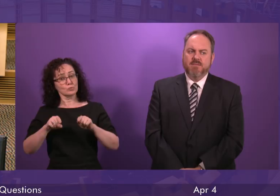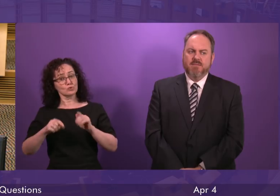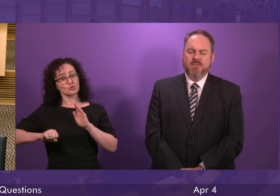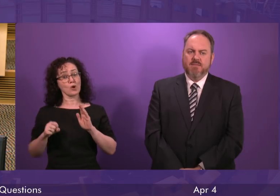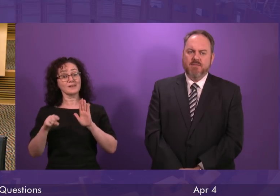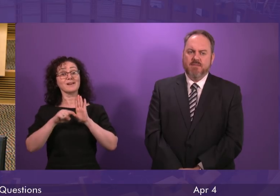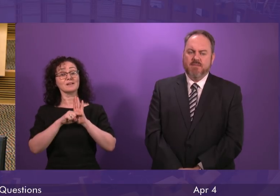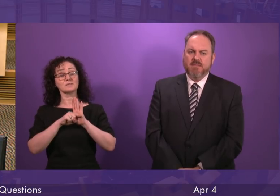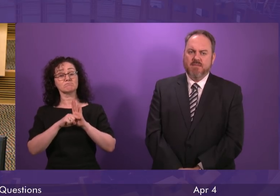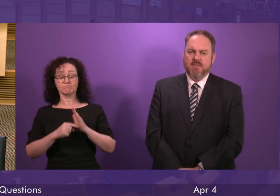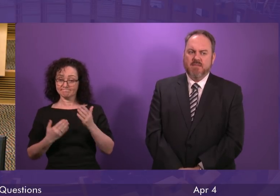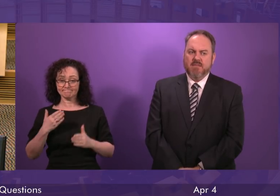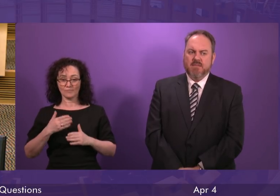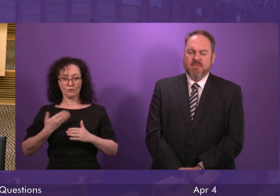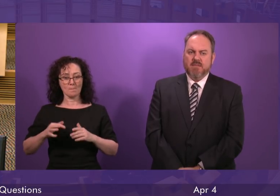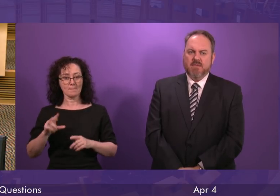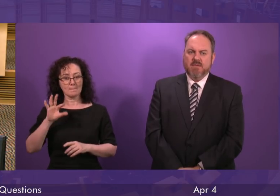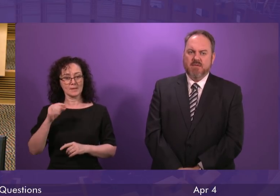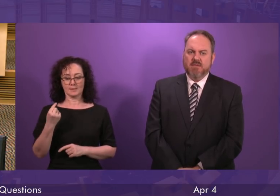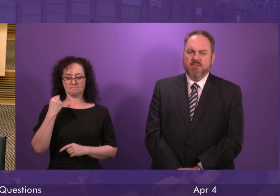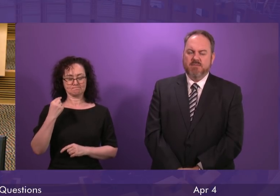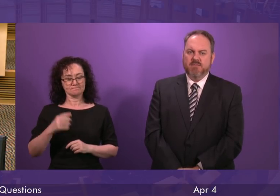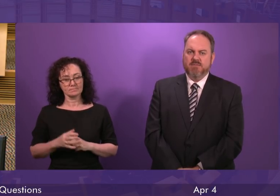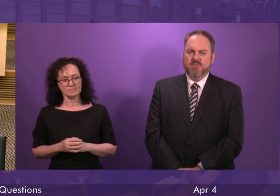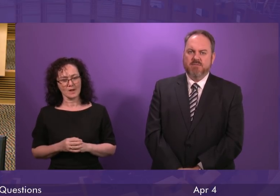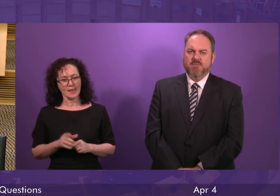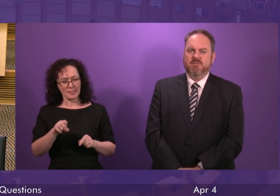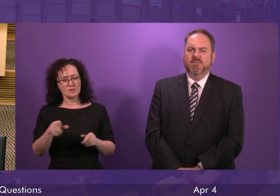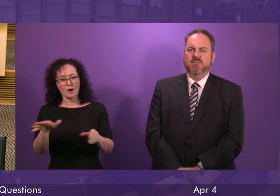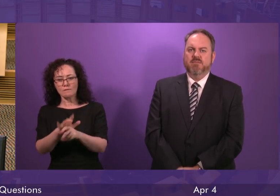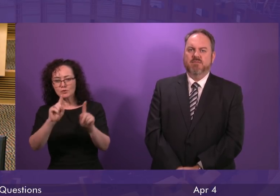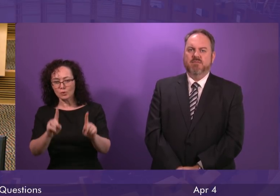into effect on Monday. It creates a specific offence covering not just physical abuse but